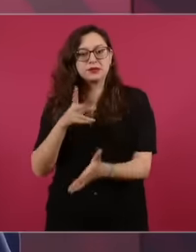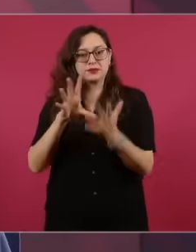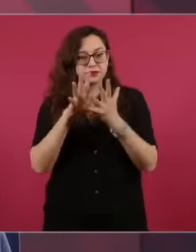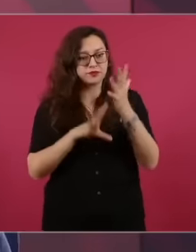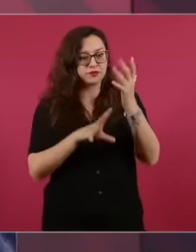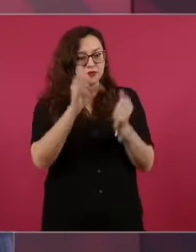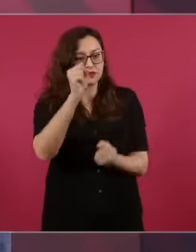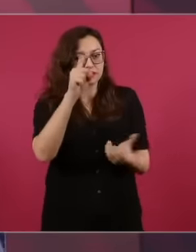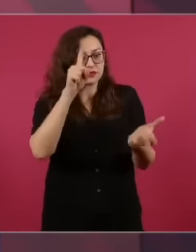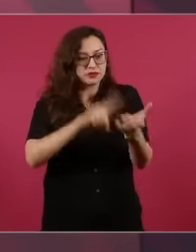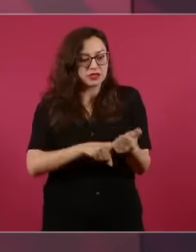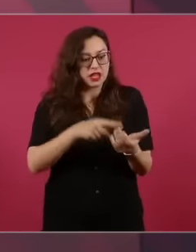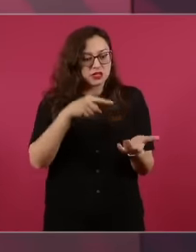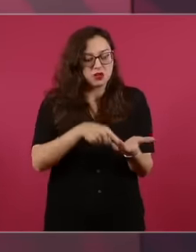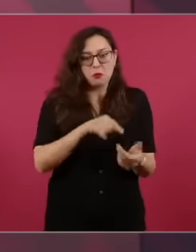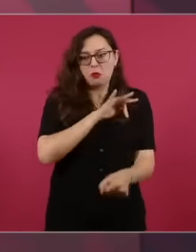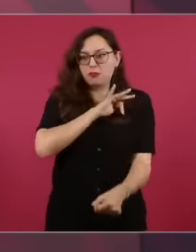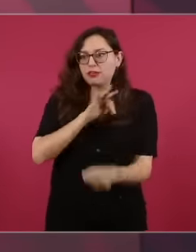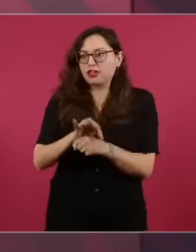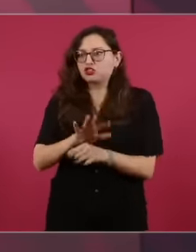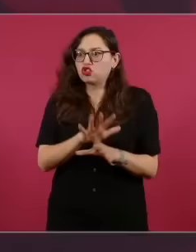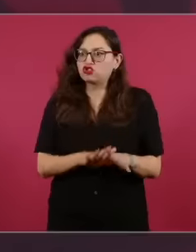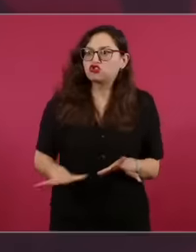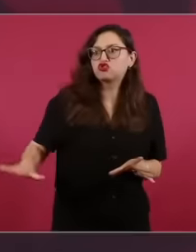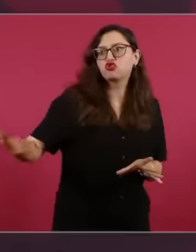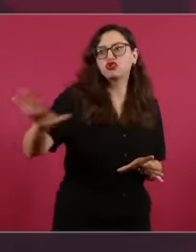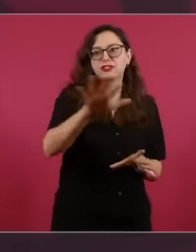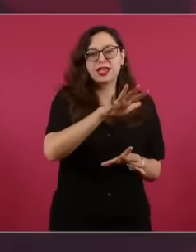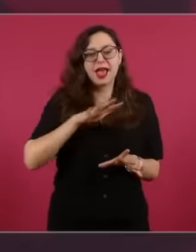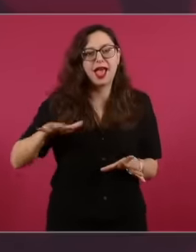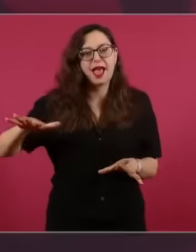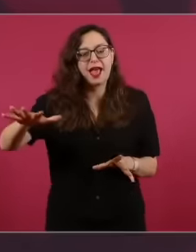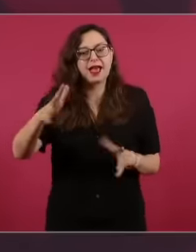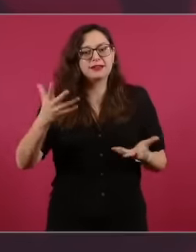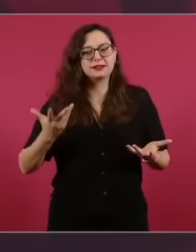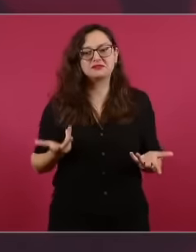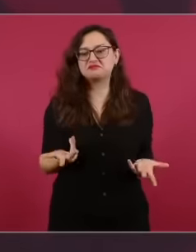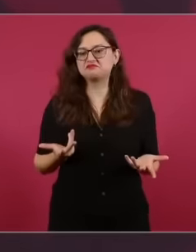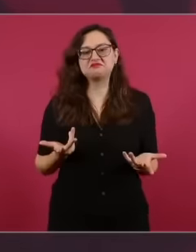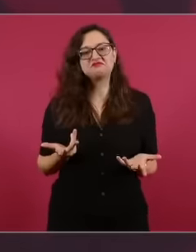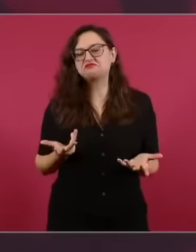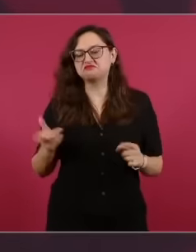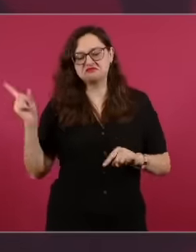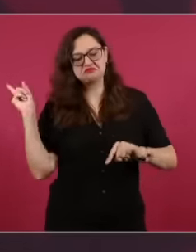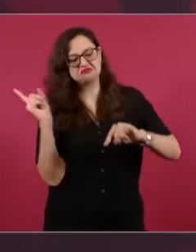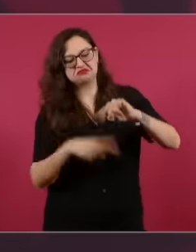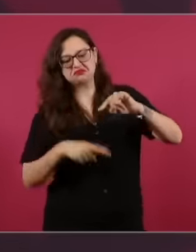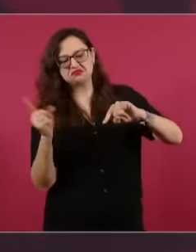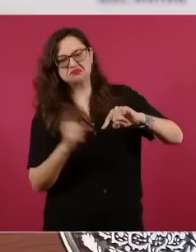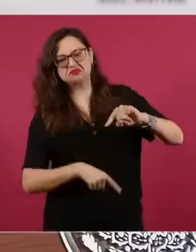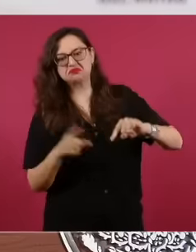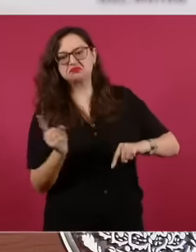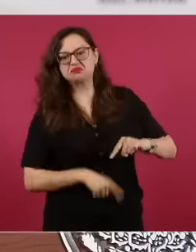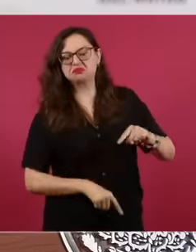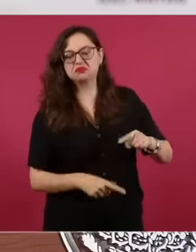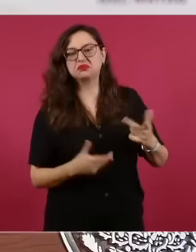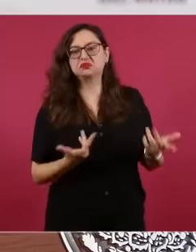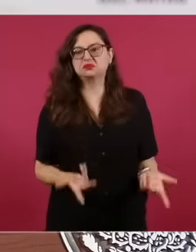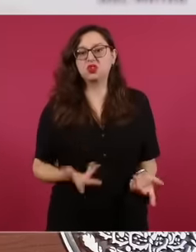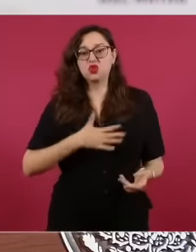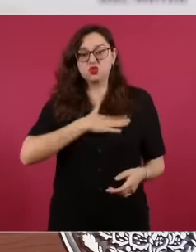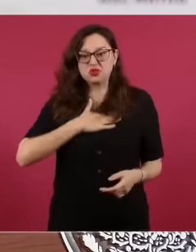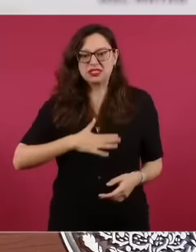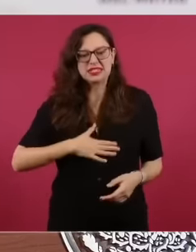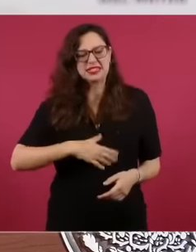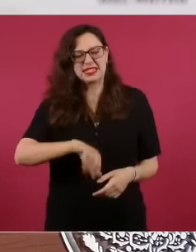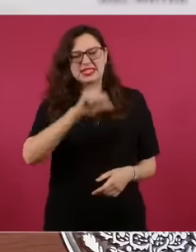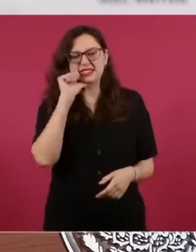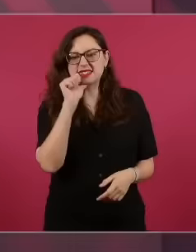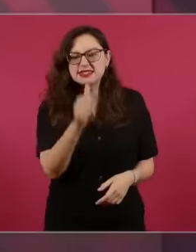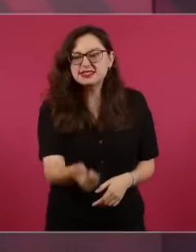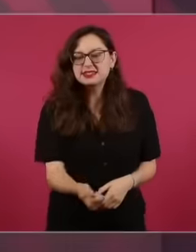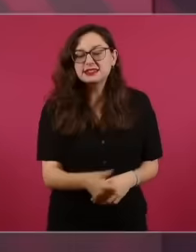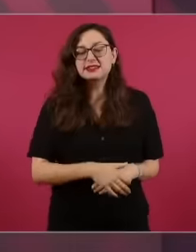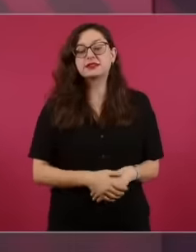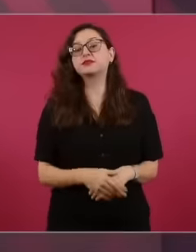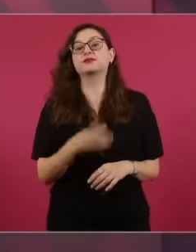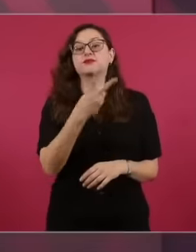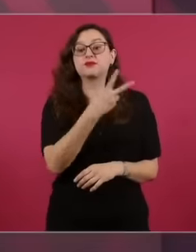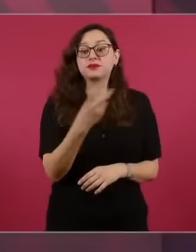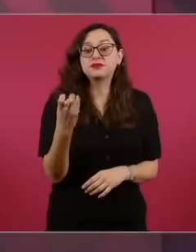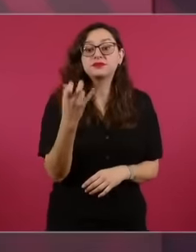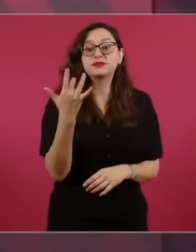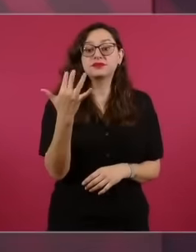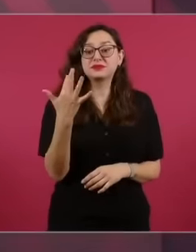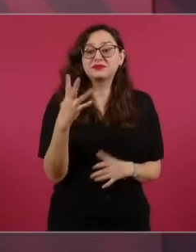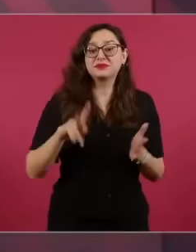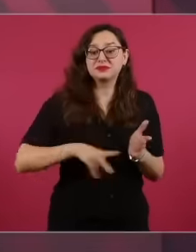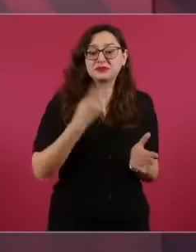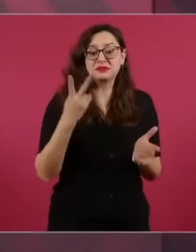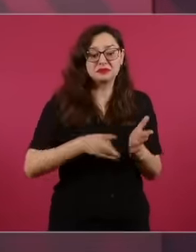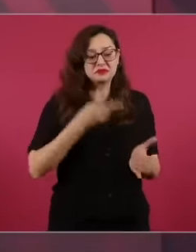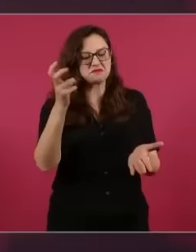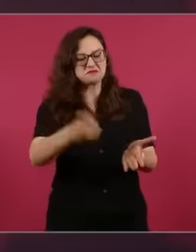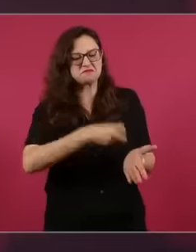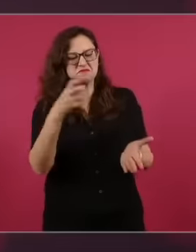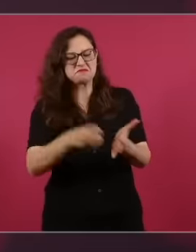and in favor of social justice all 250 reforms